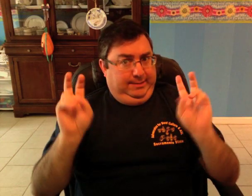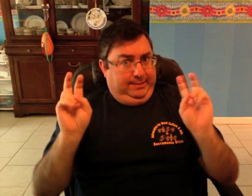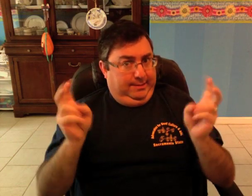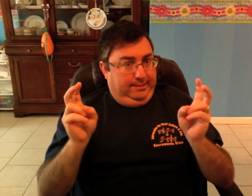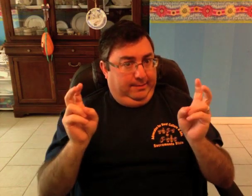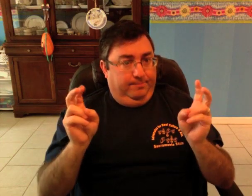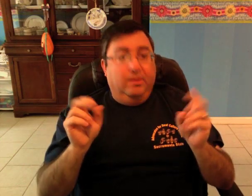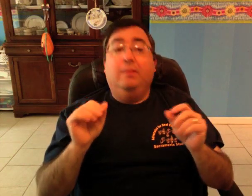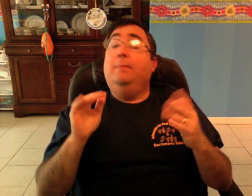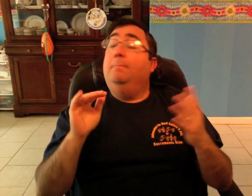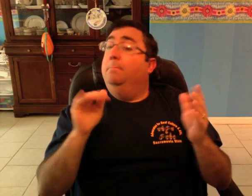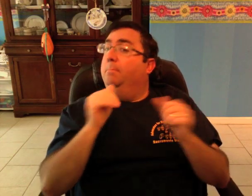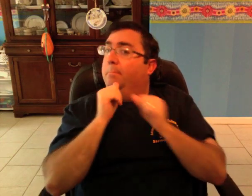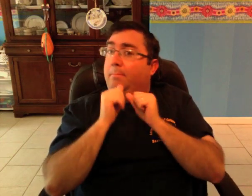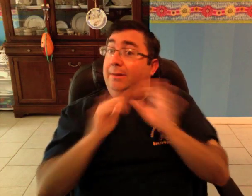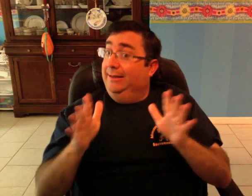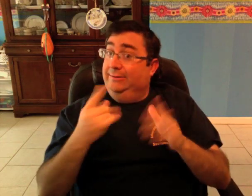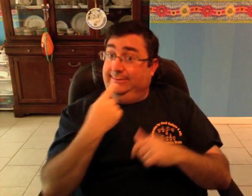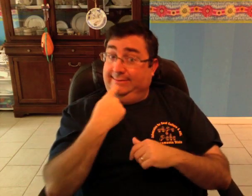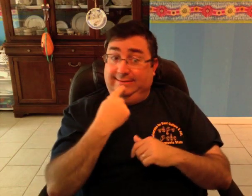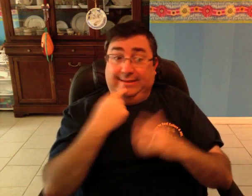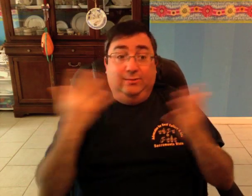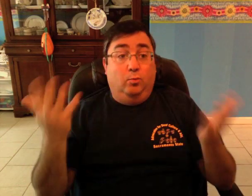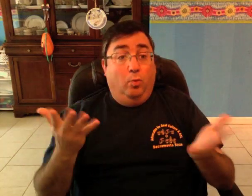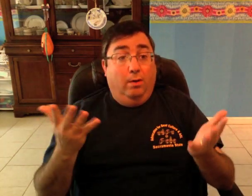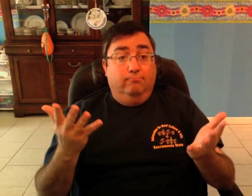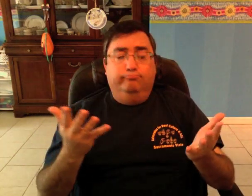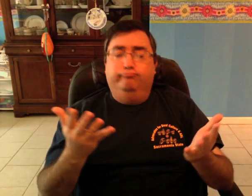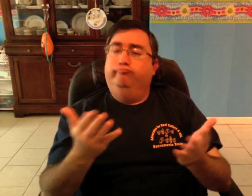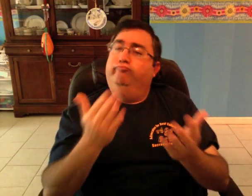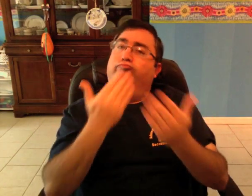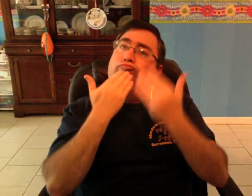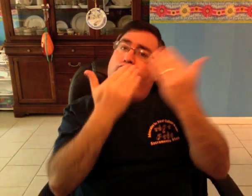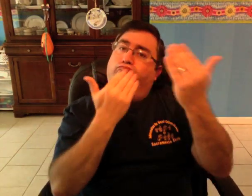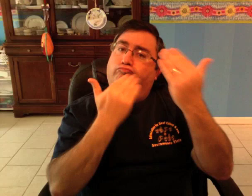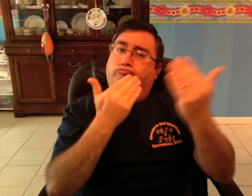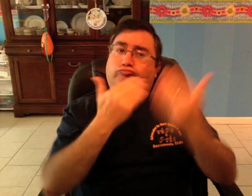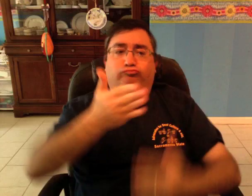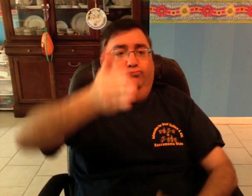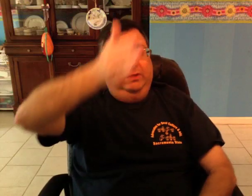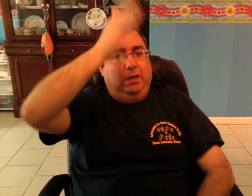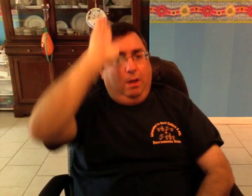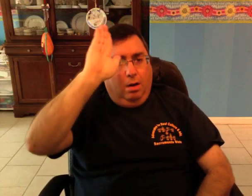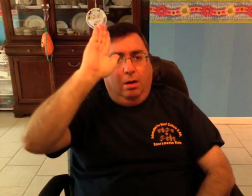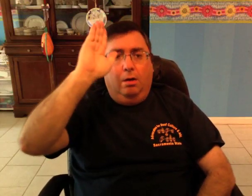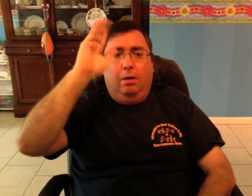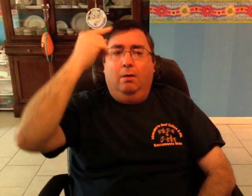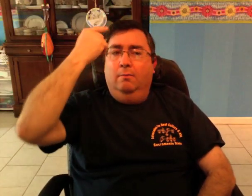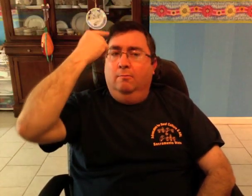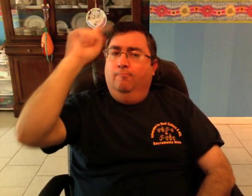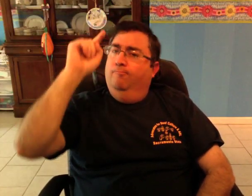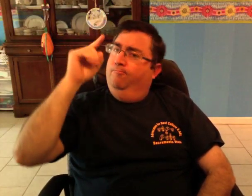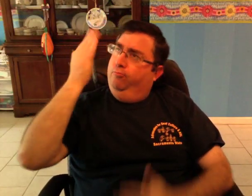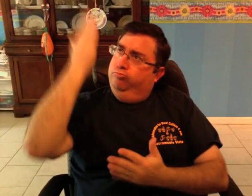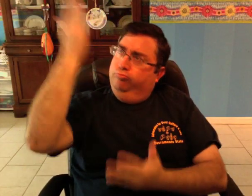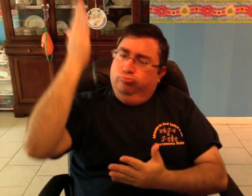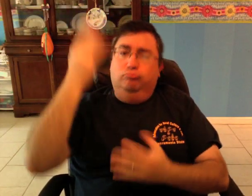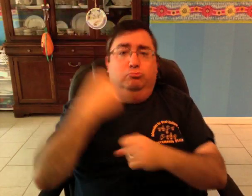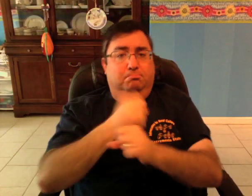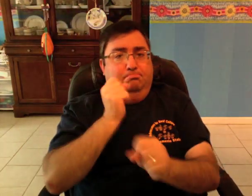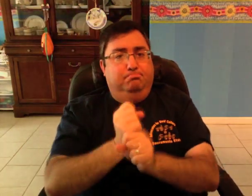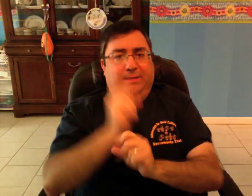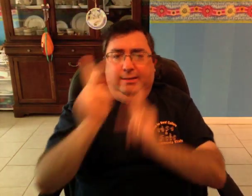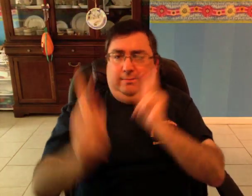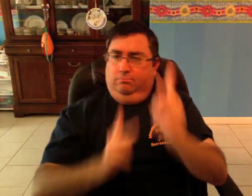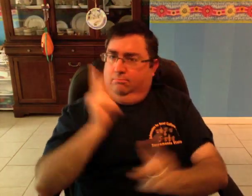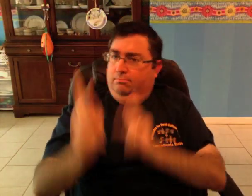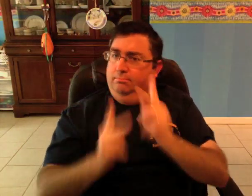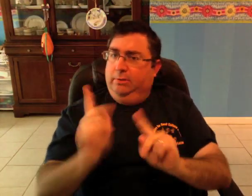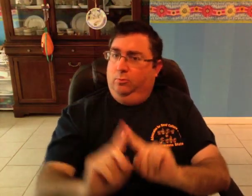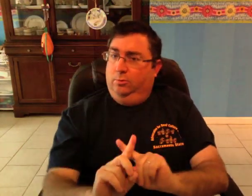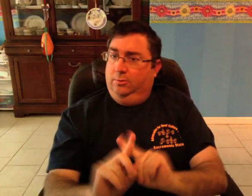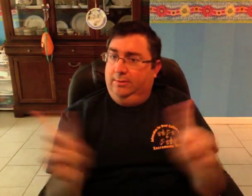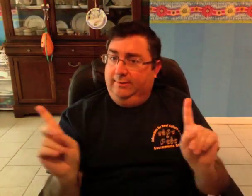"Praised are you, Lord our God, who makes people different"